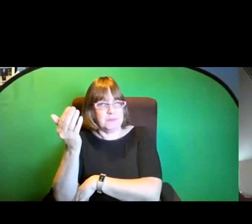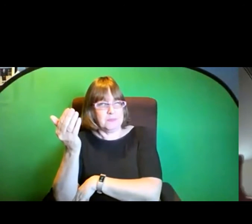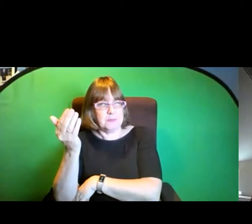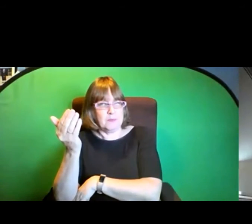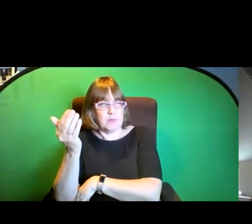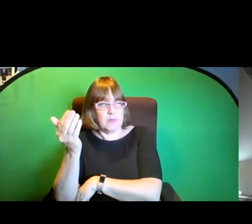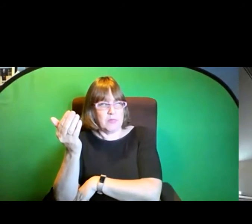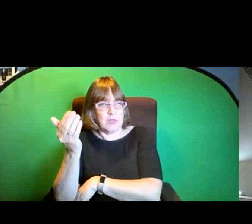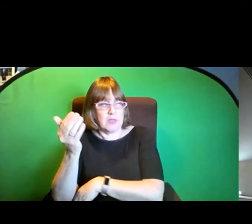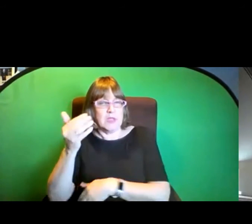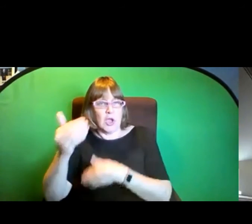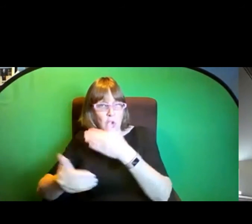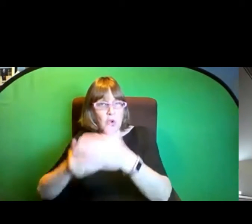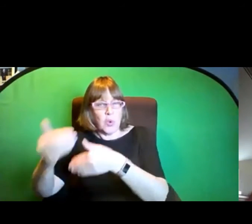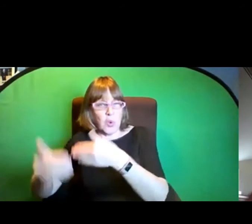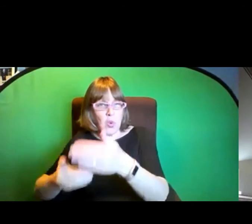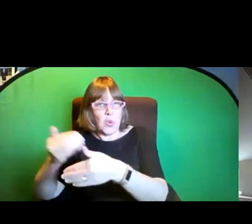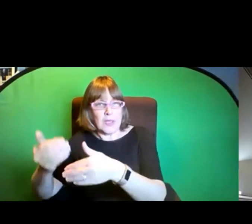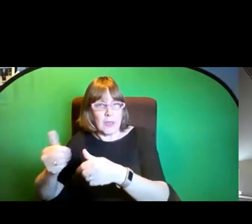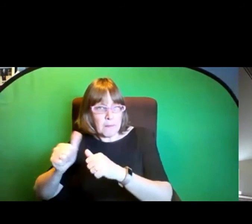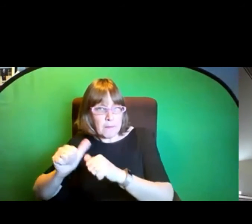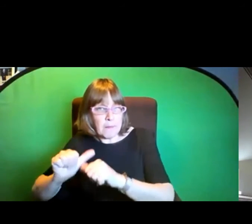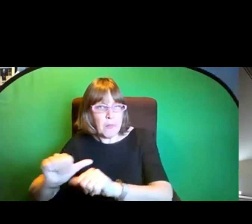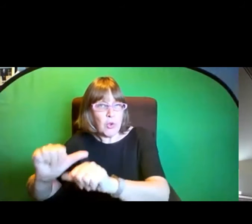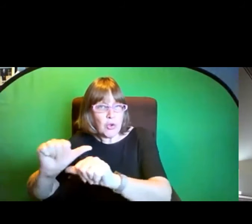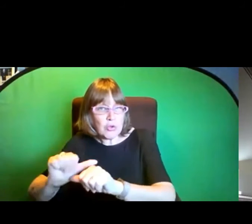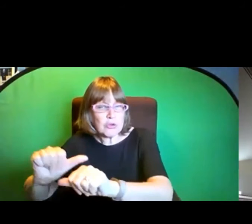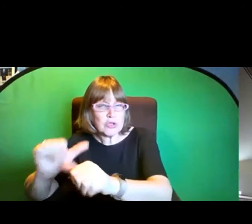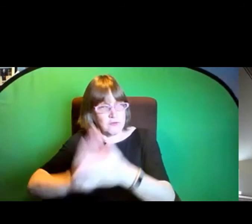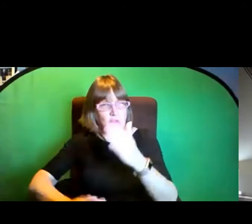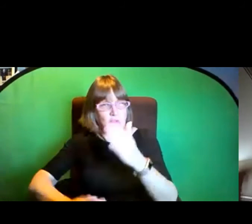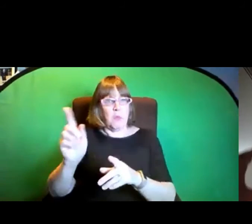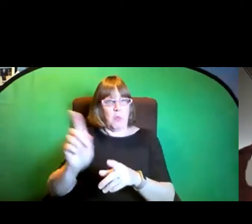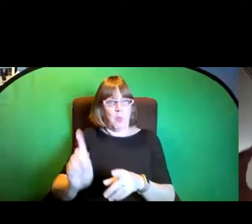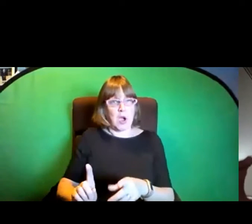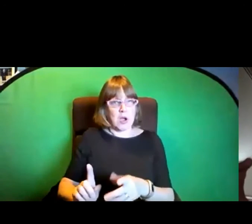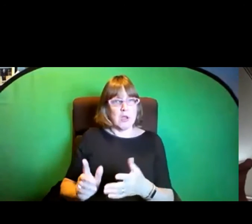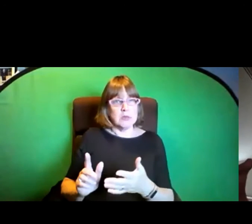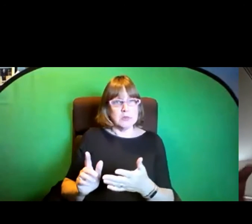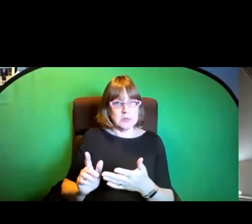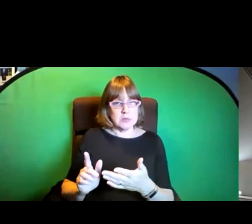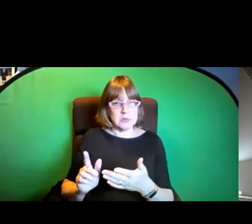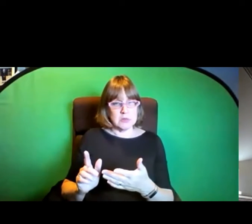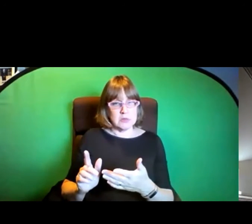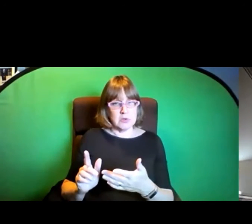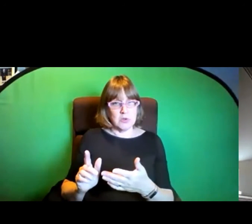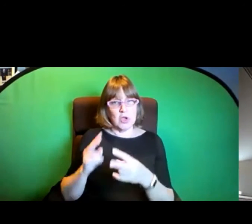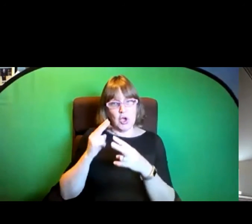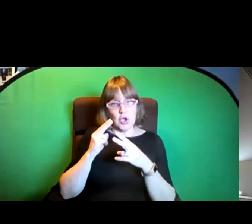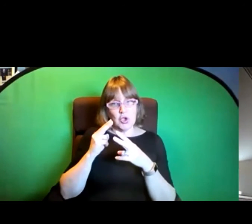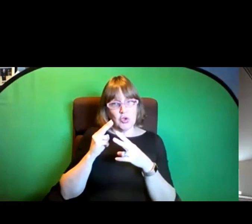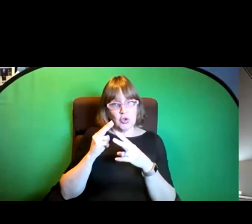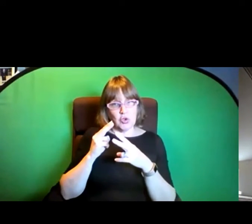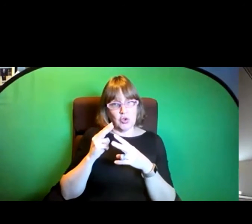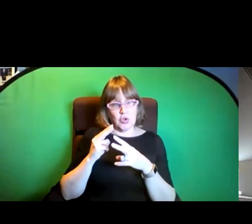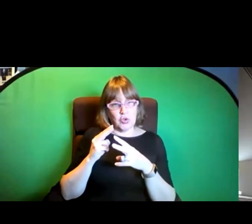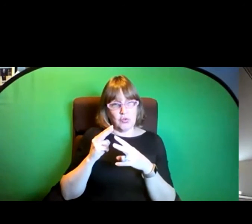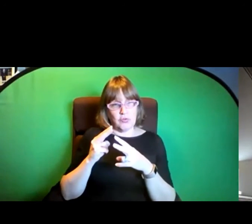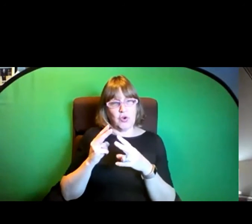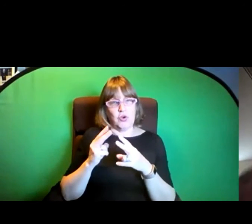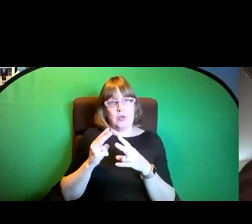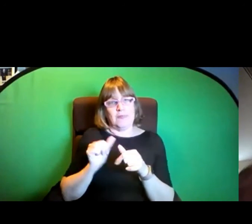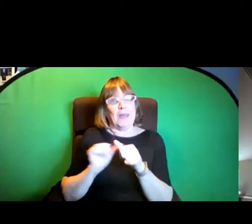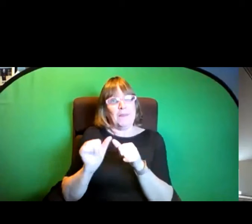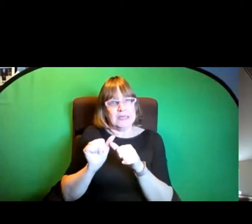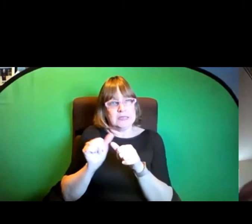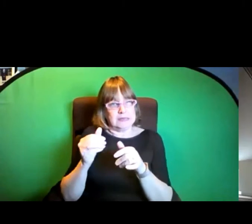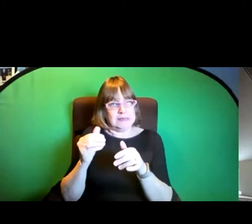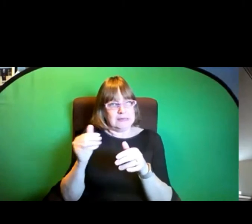ongoing push by workers in the plant for a green new deal effectively to decarbonize production in